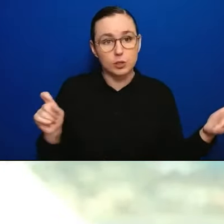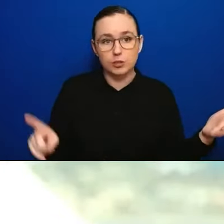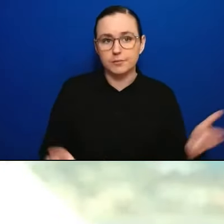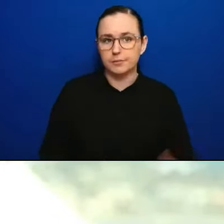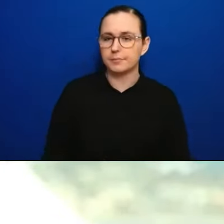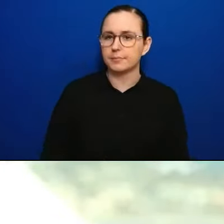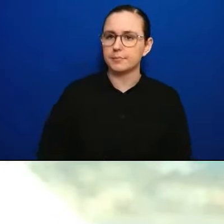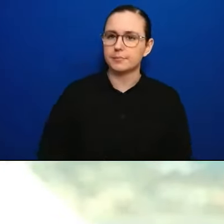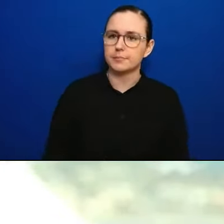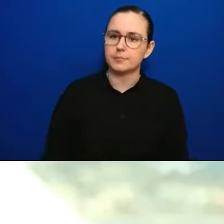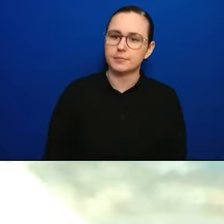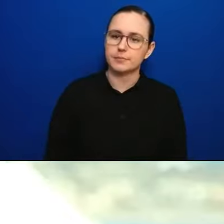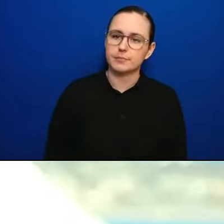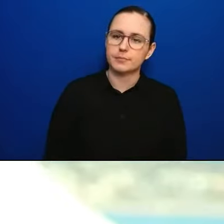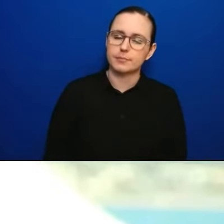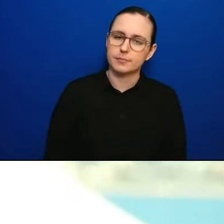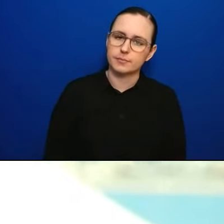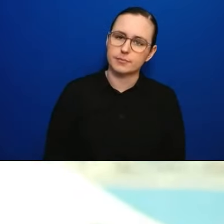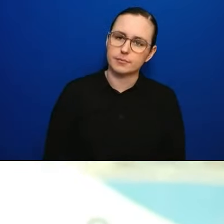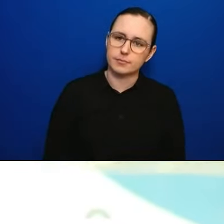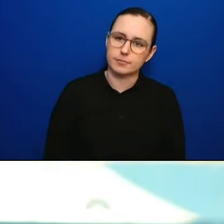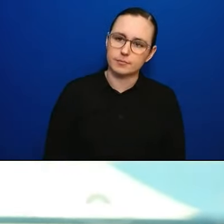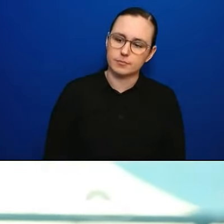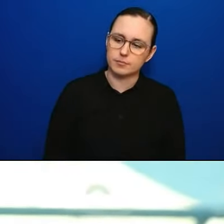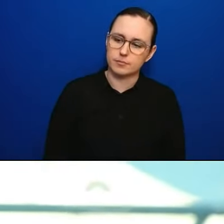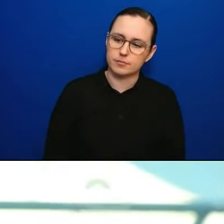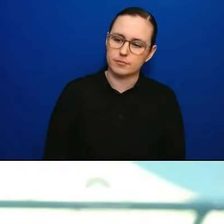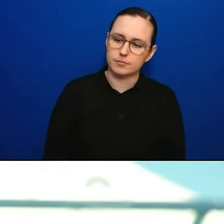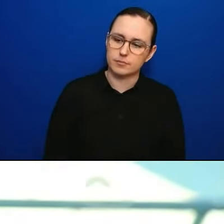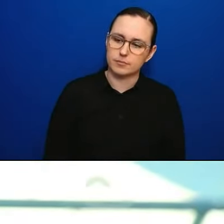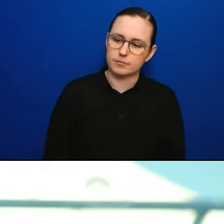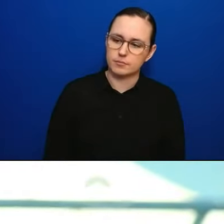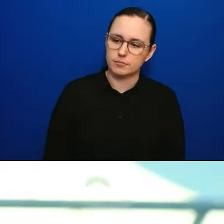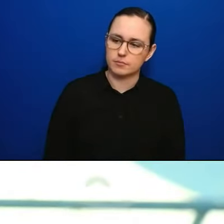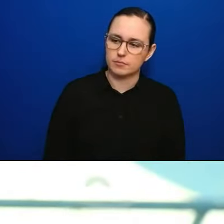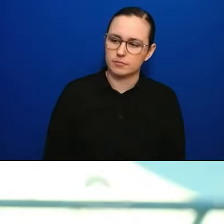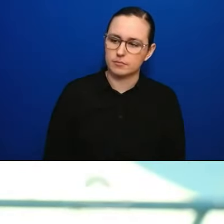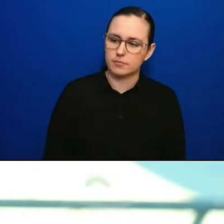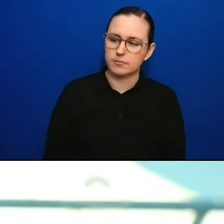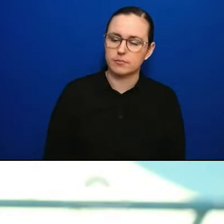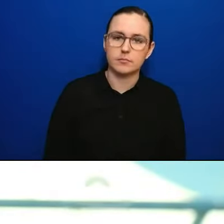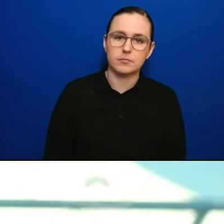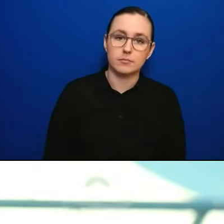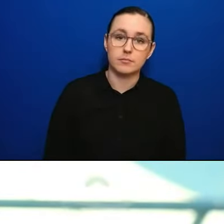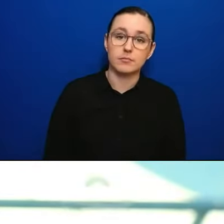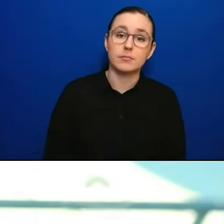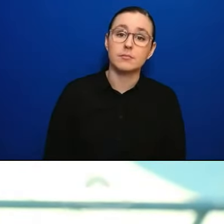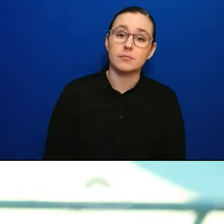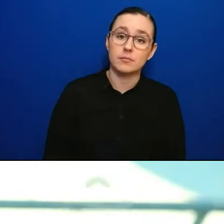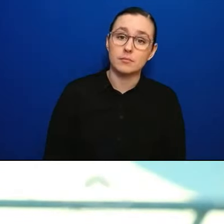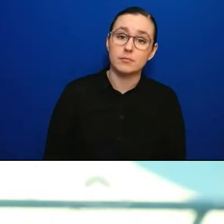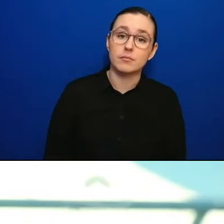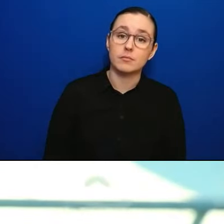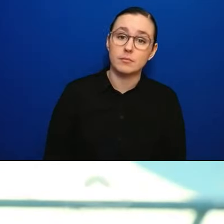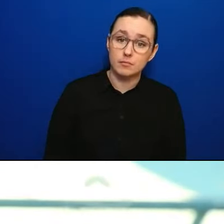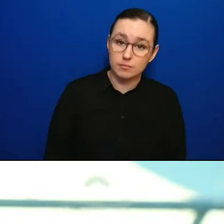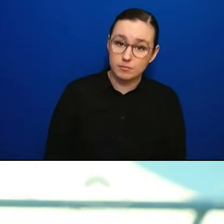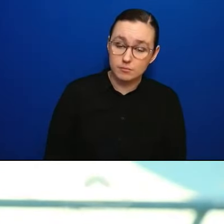Our next question is from